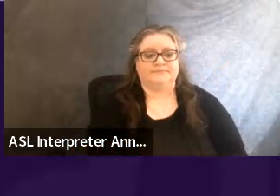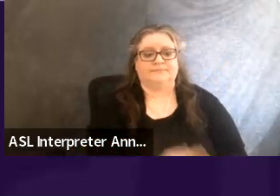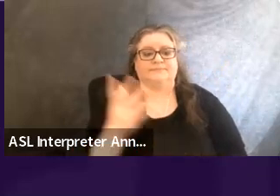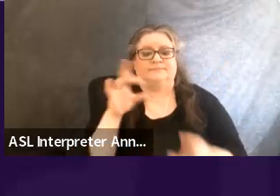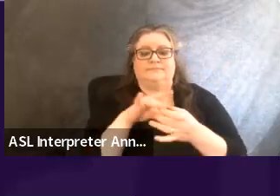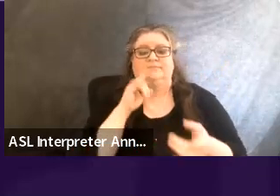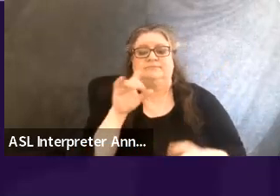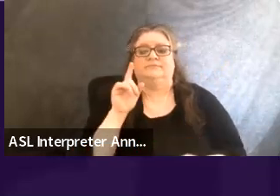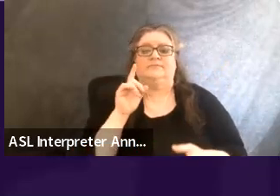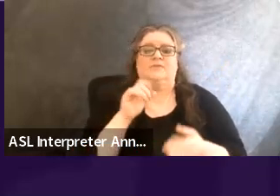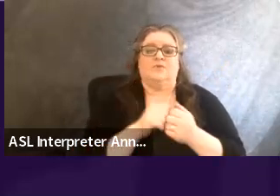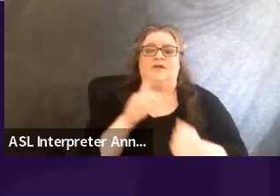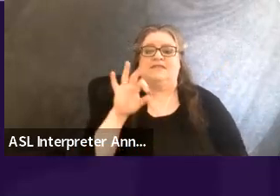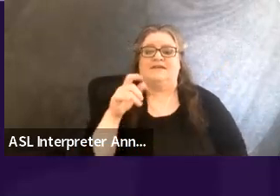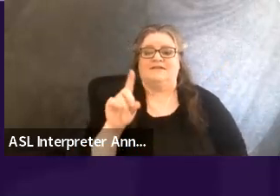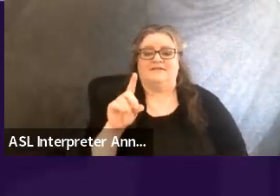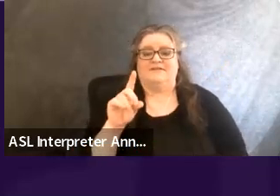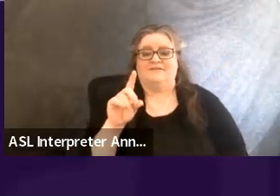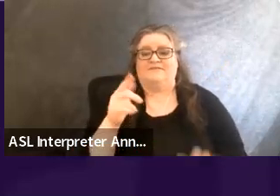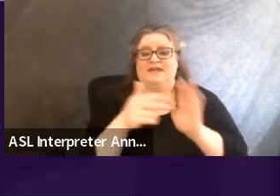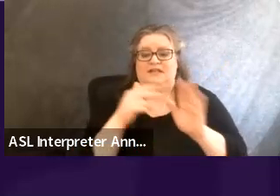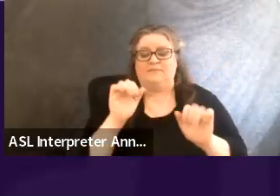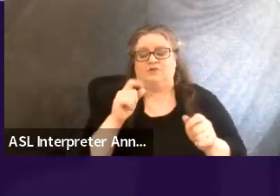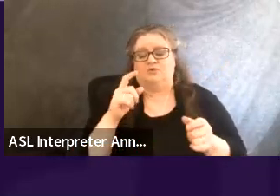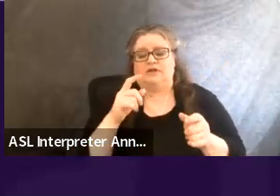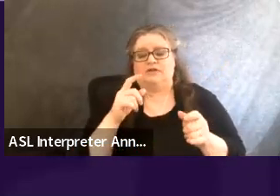you can indicate if a field is required or optional.